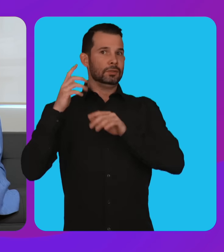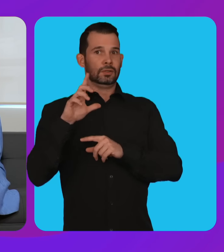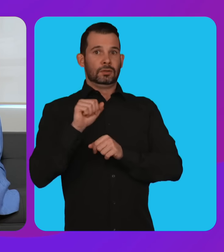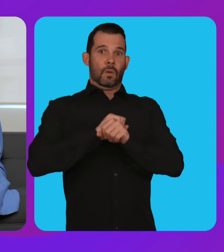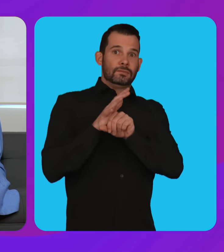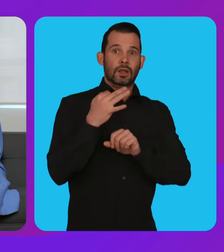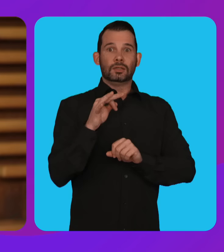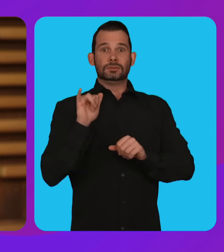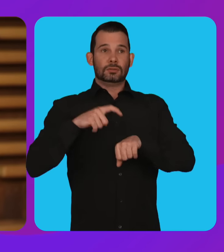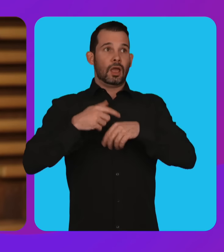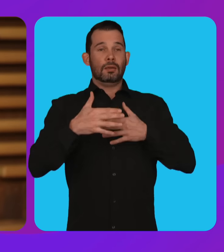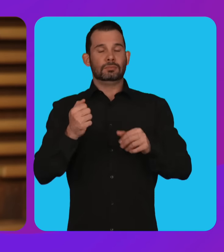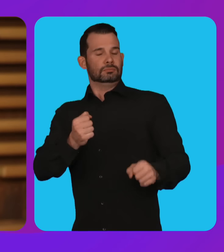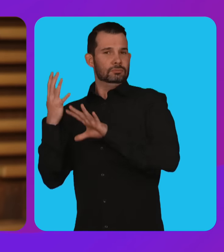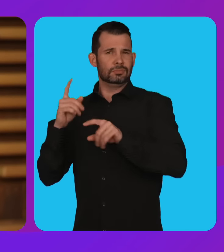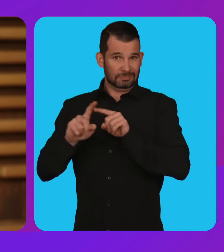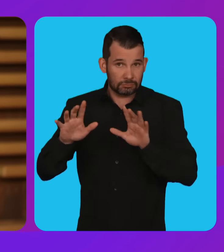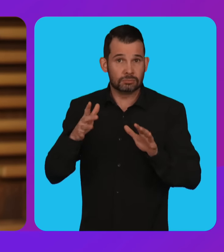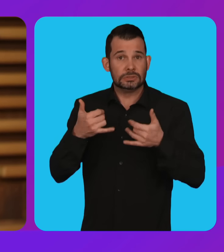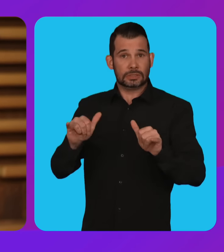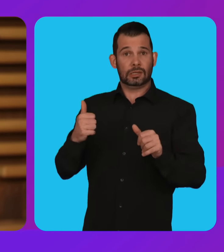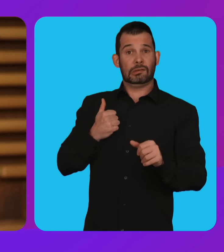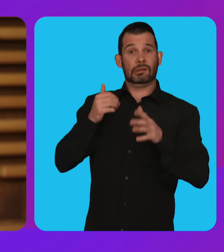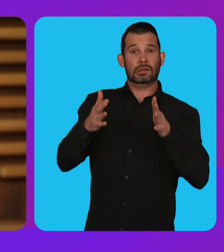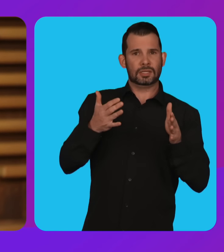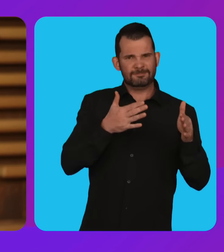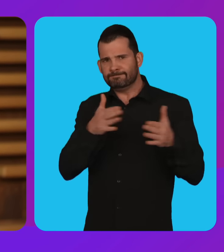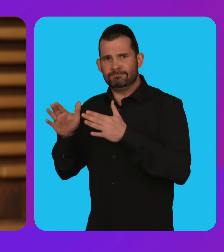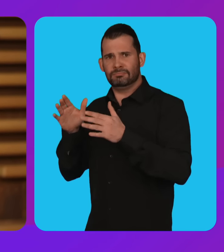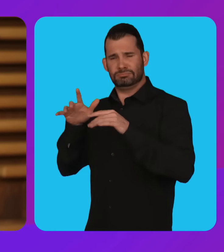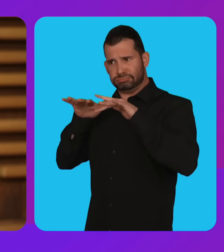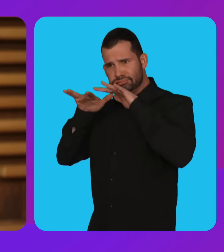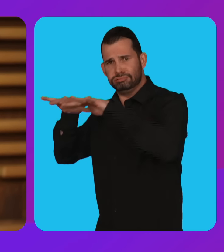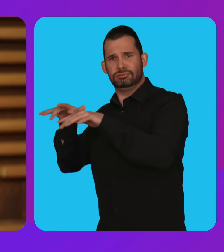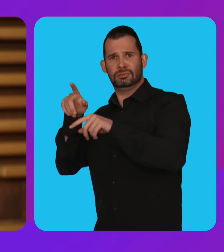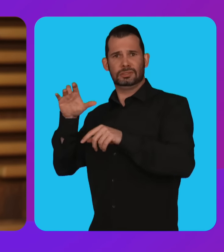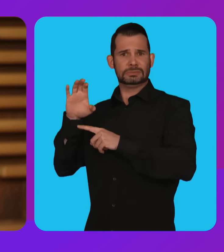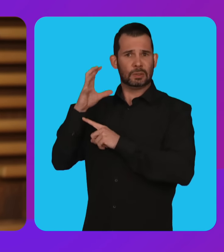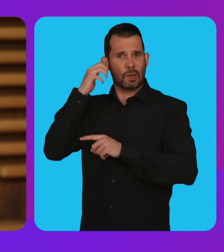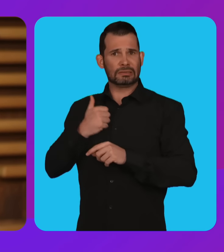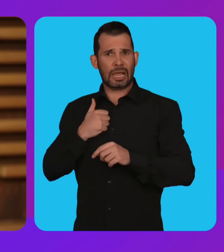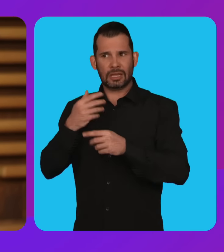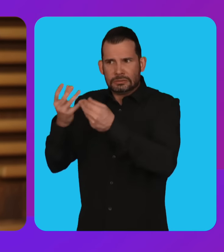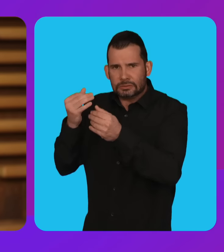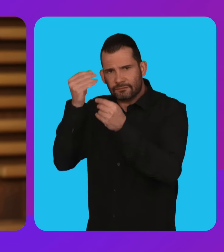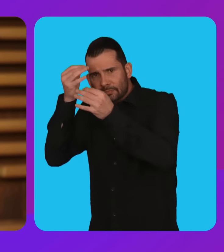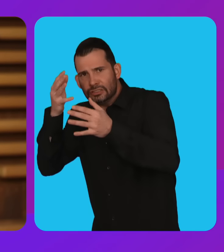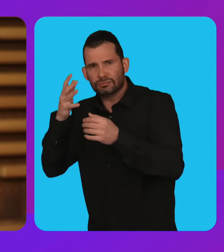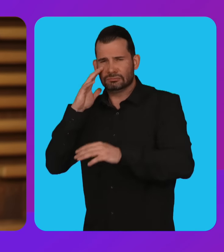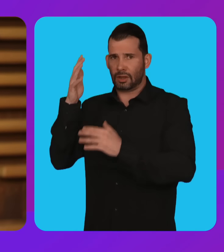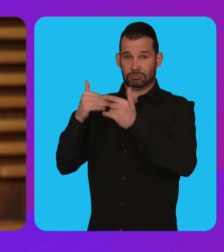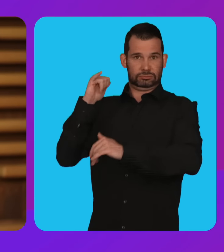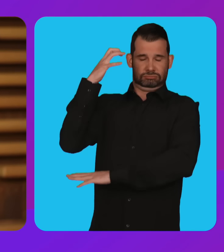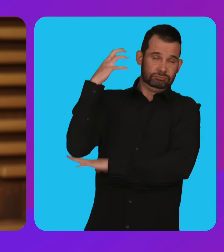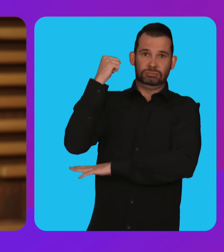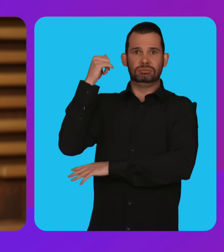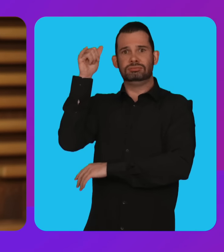But Canadians turn to CBC/Radio-Canada to get informed and in near-record numbers.